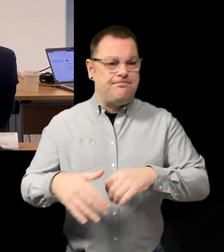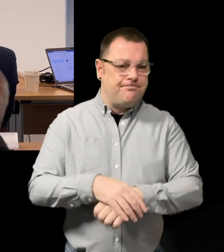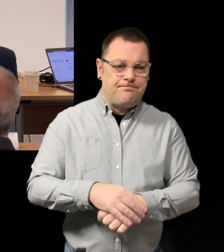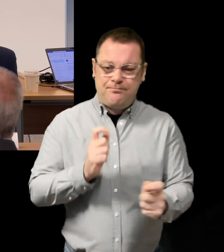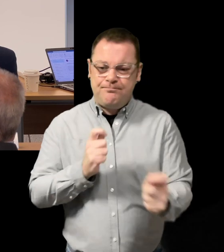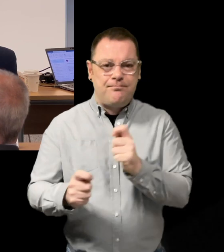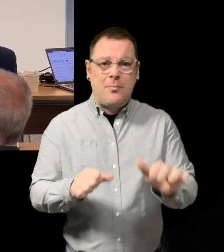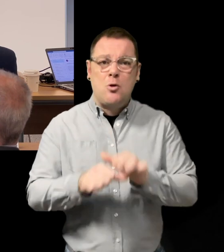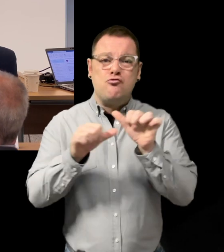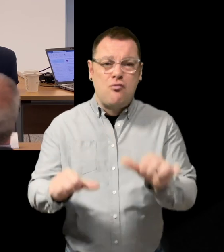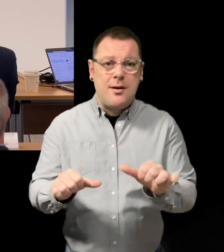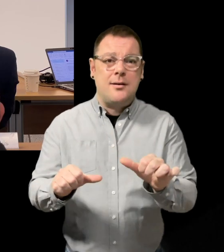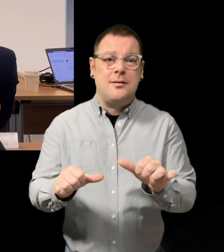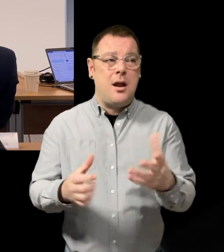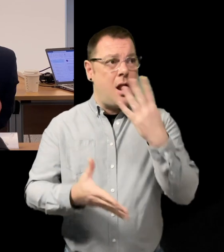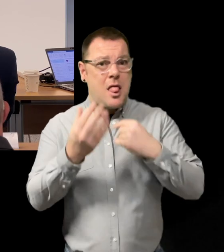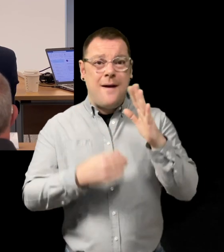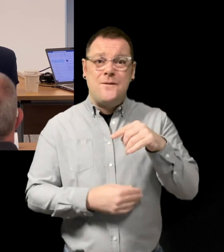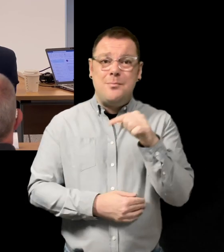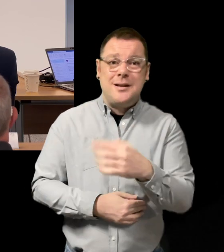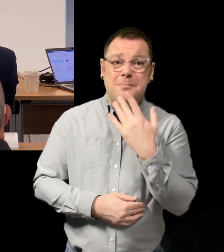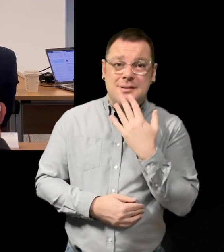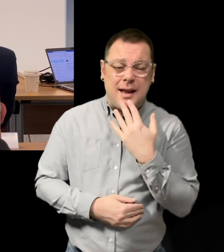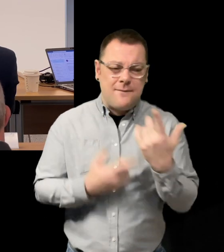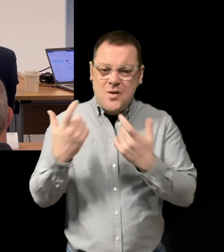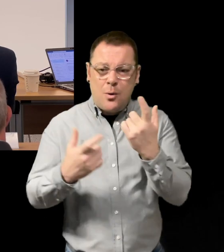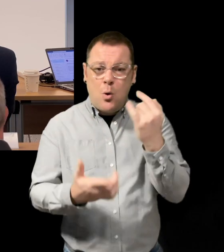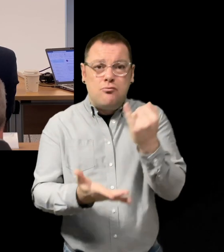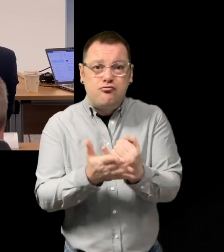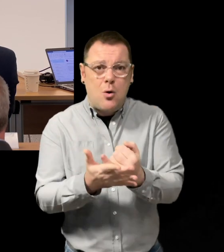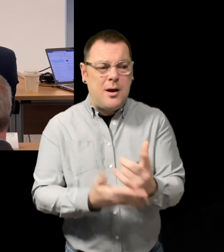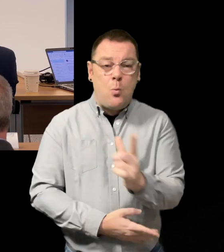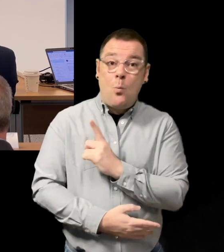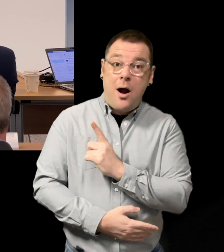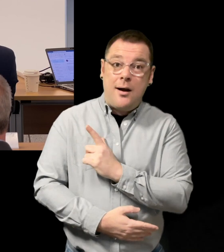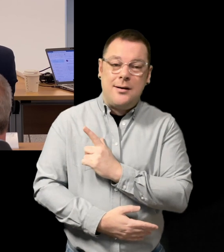to put them right, to learn lessons, to find out what went wrong and why.